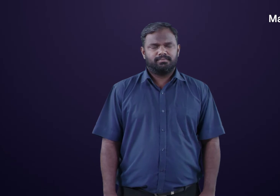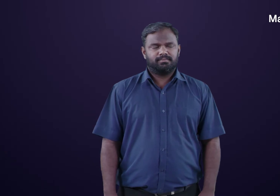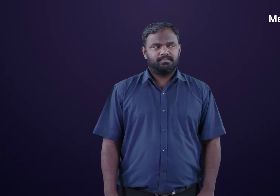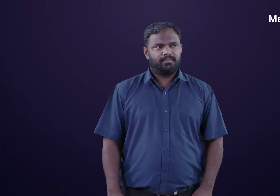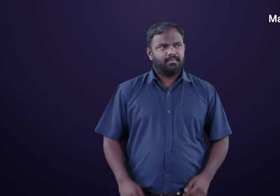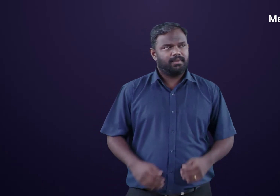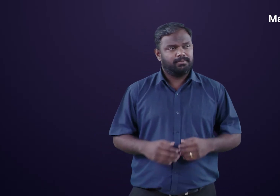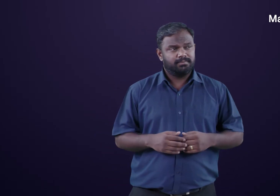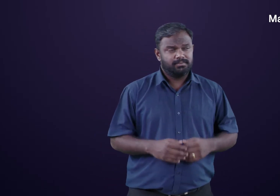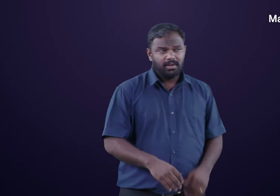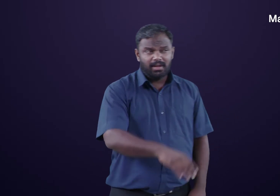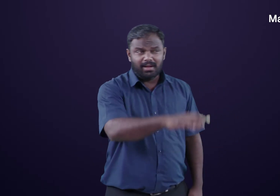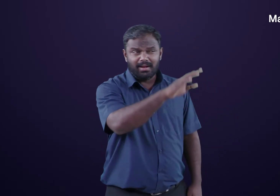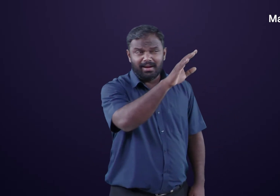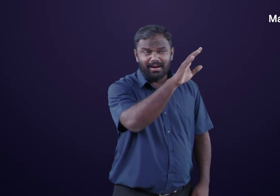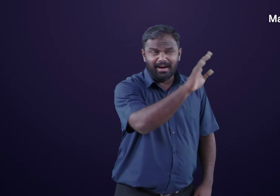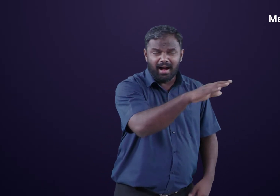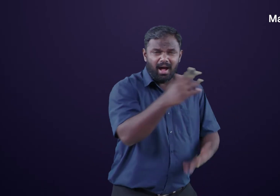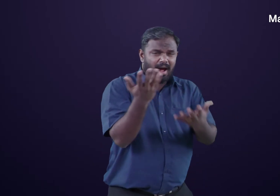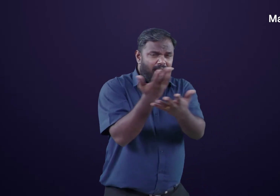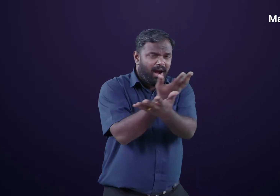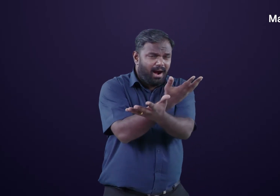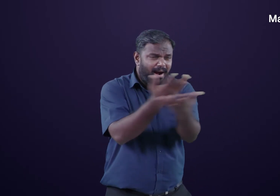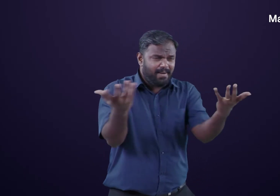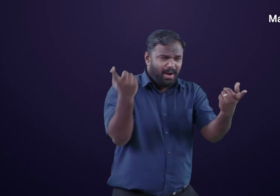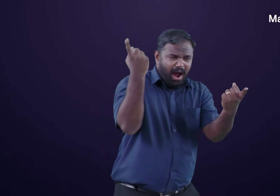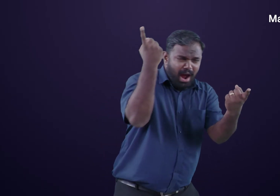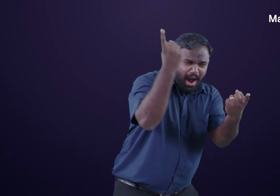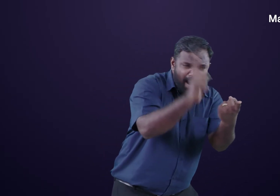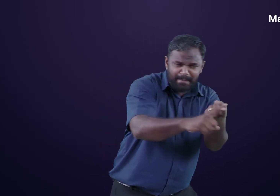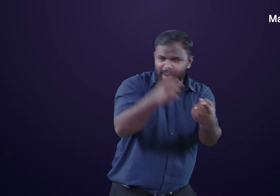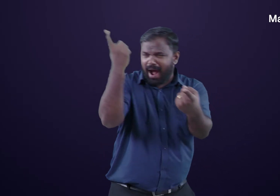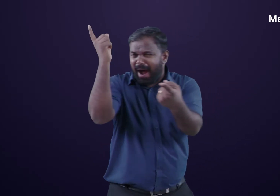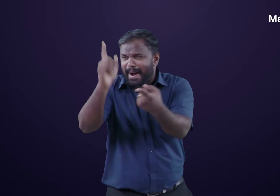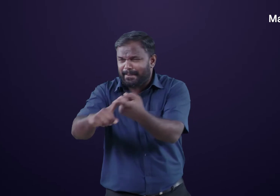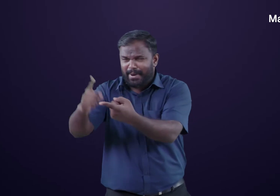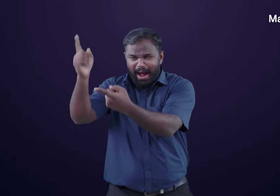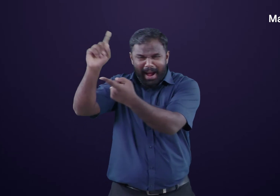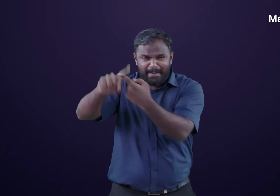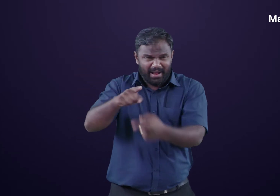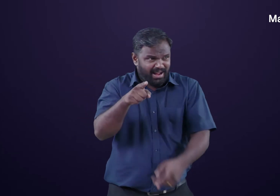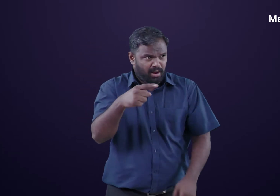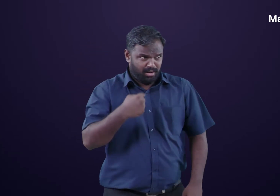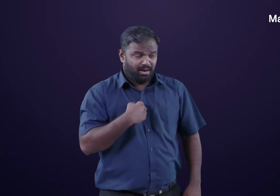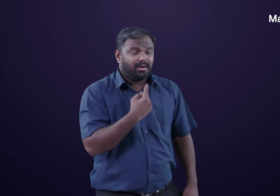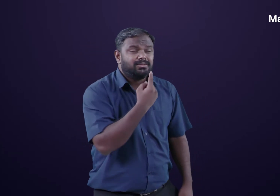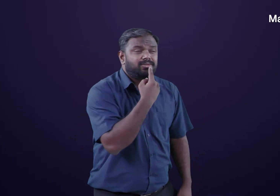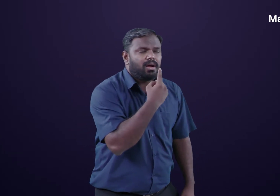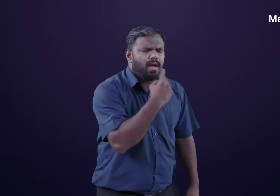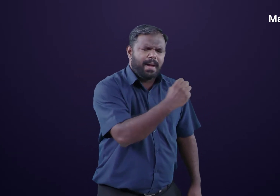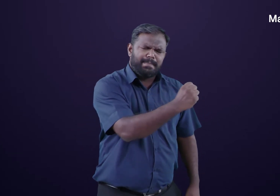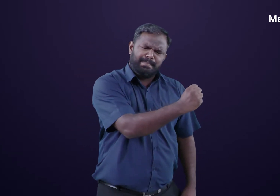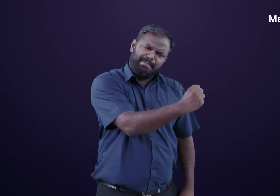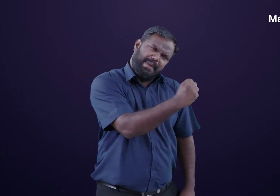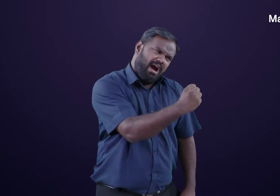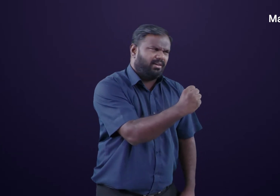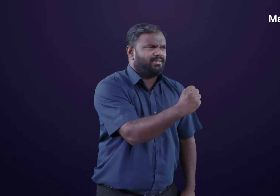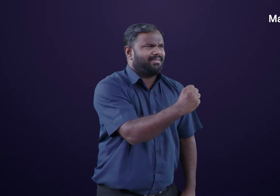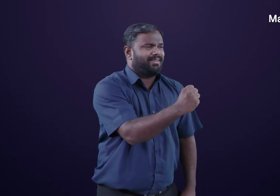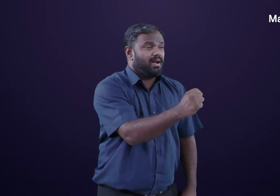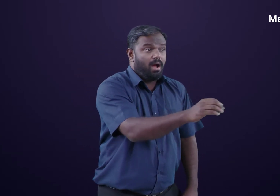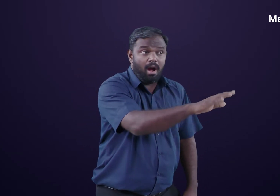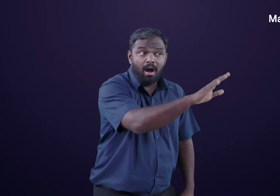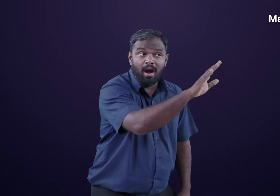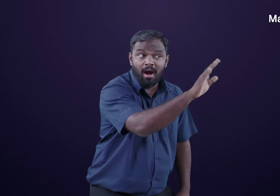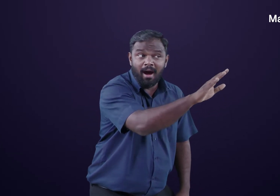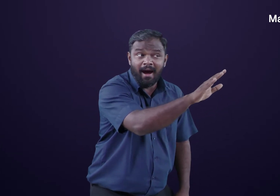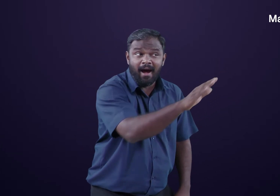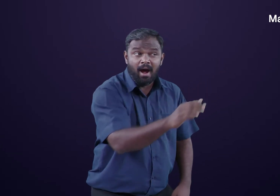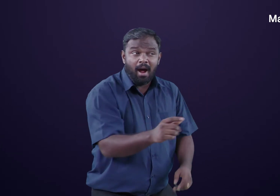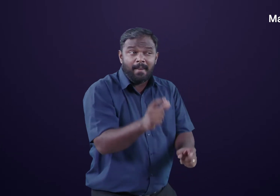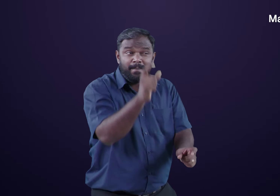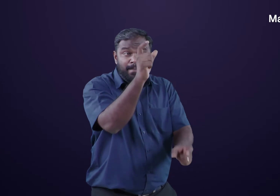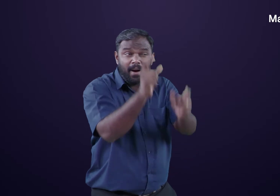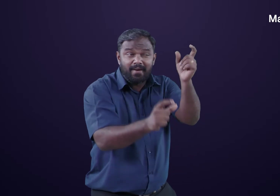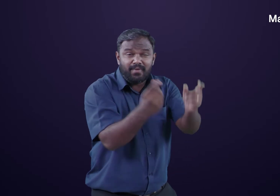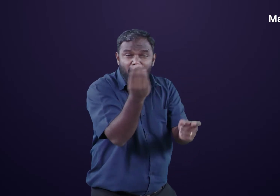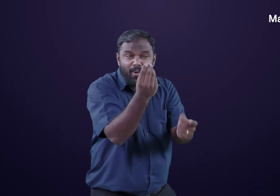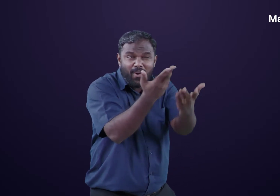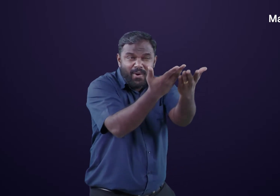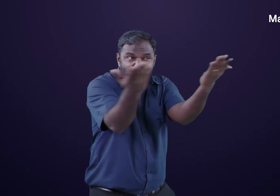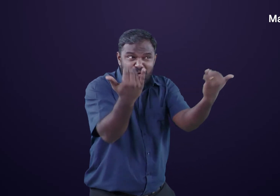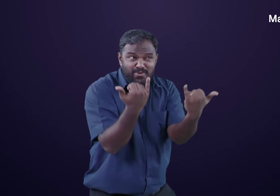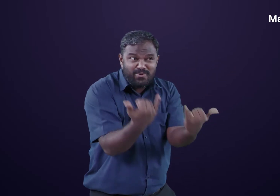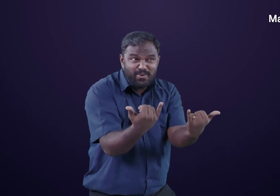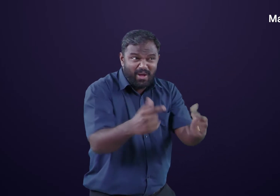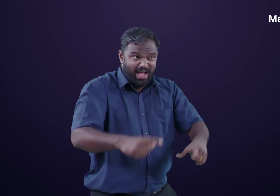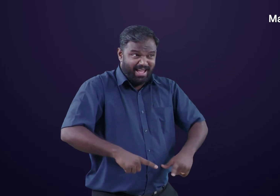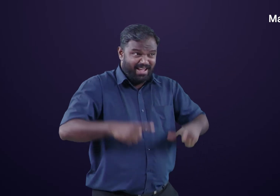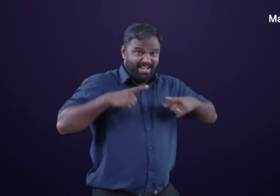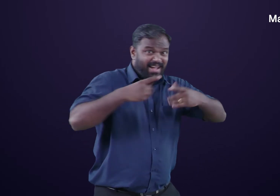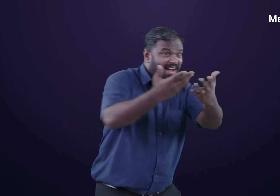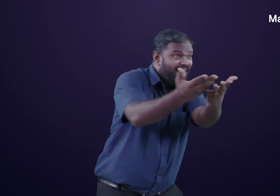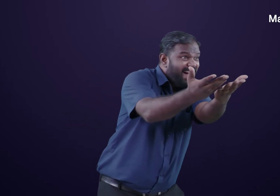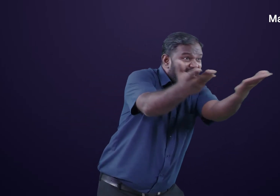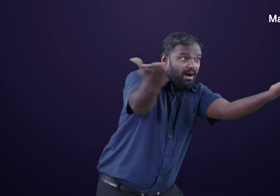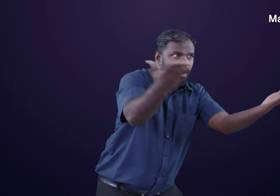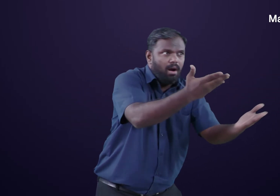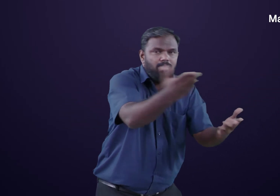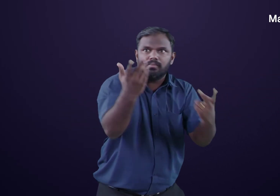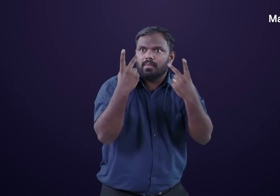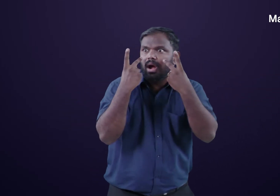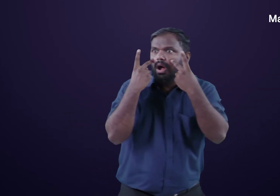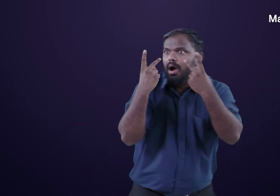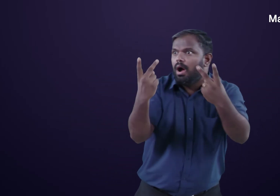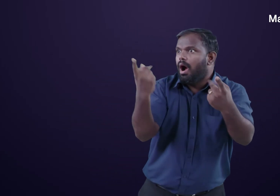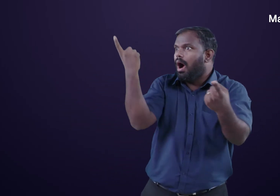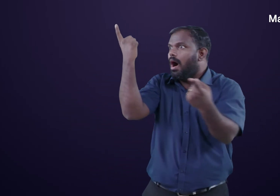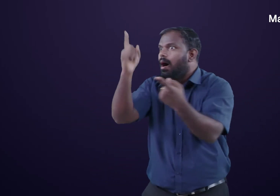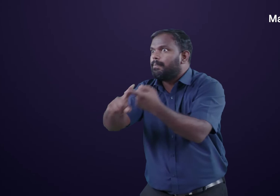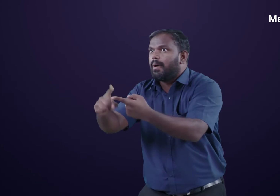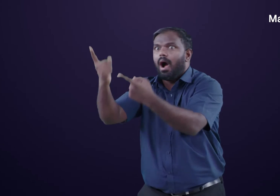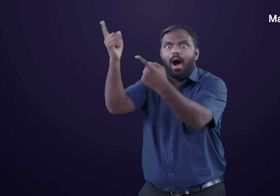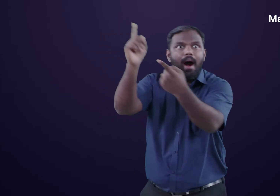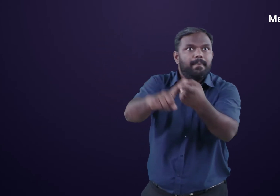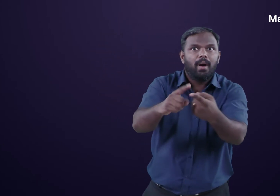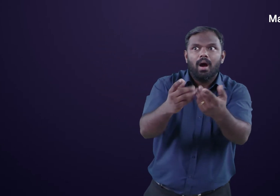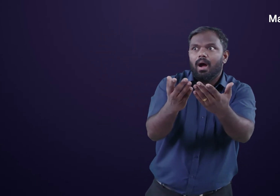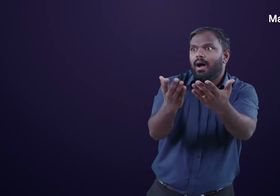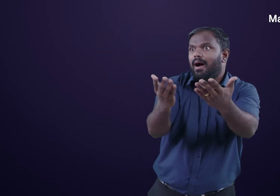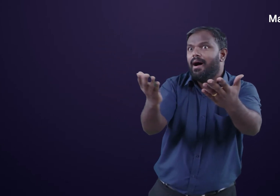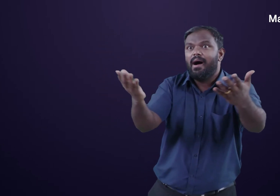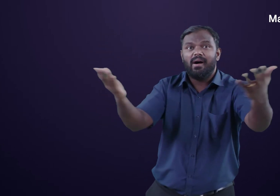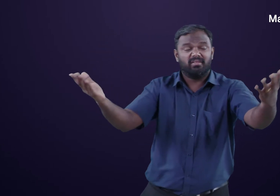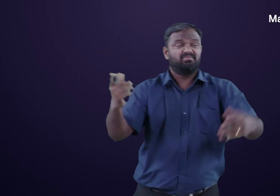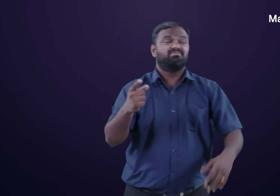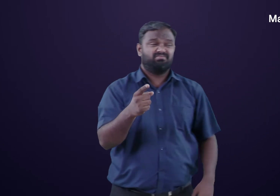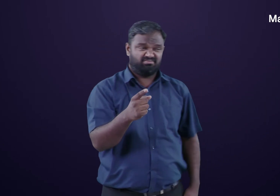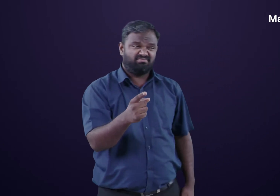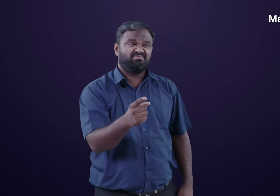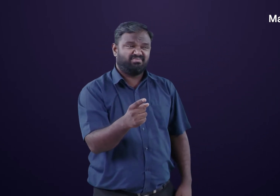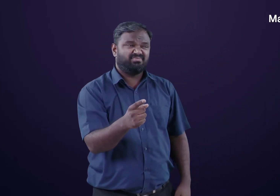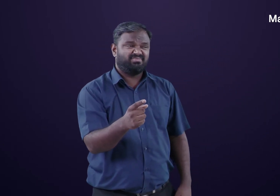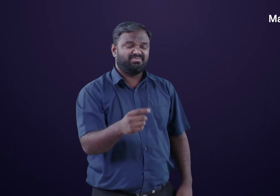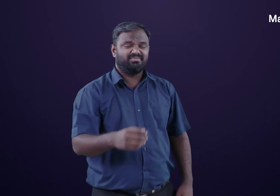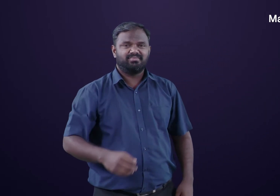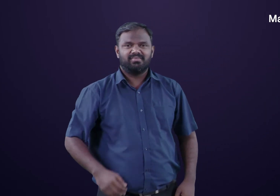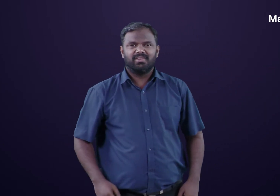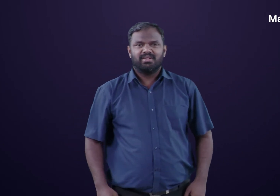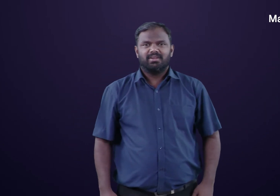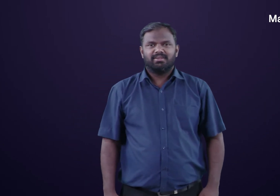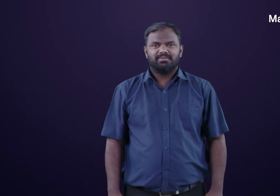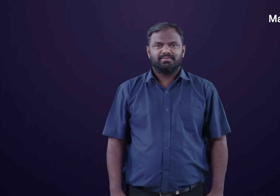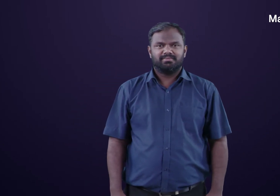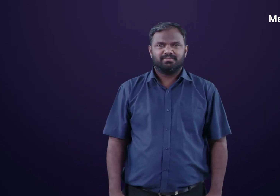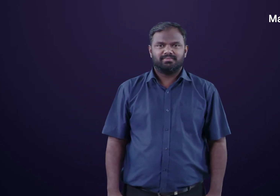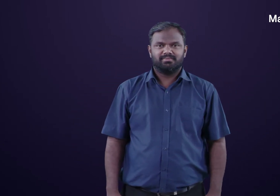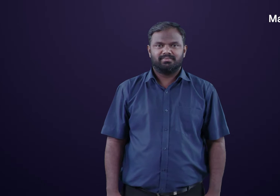I assure you that all these things will happen while some of the people of this time are still living.